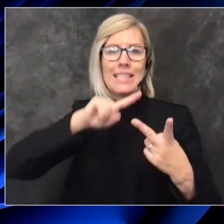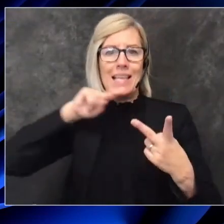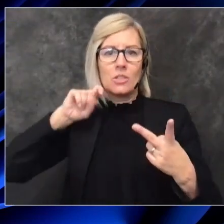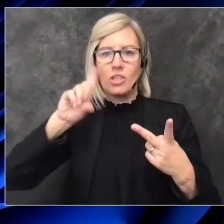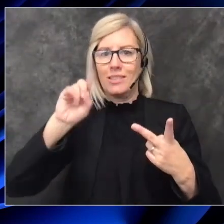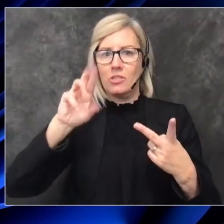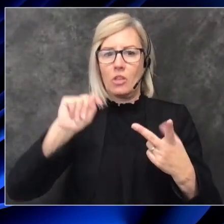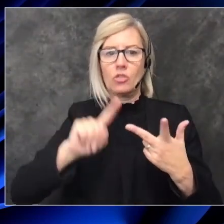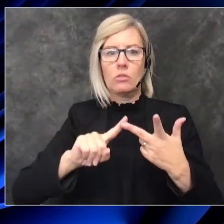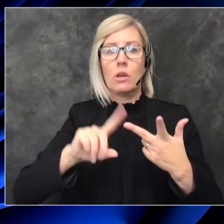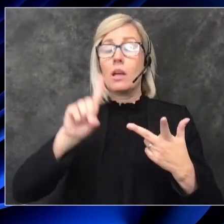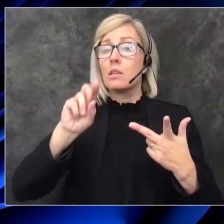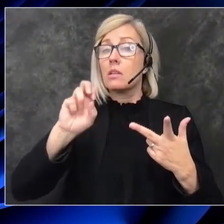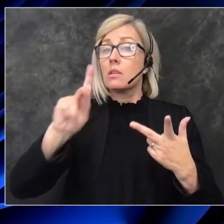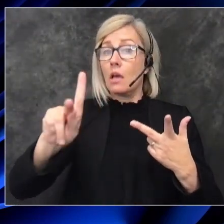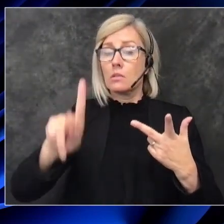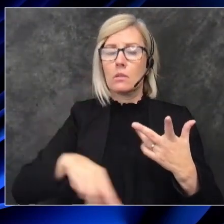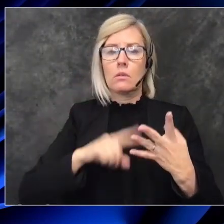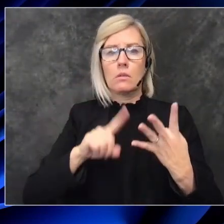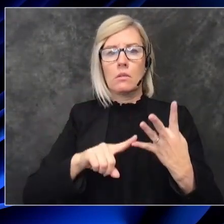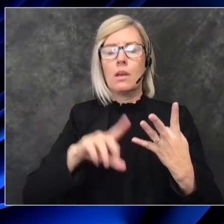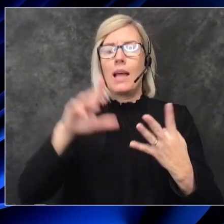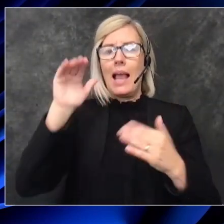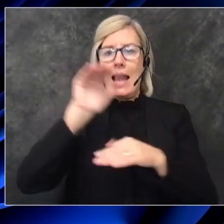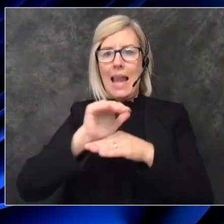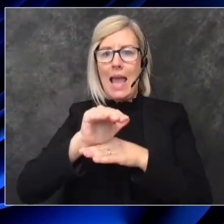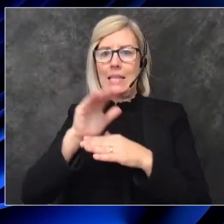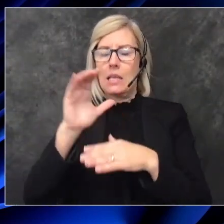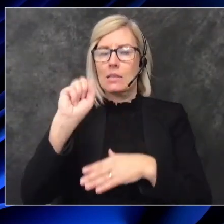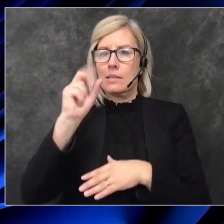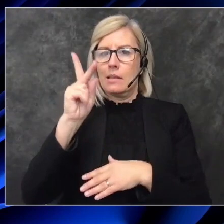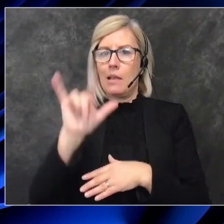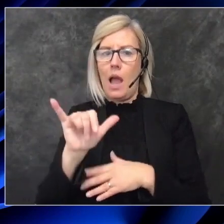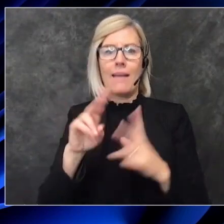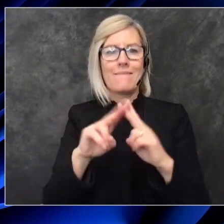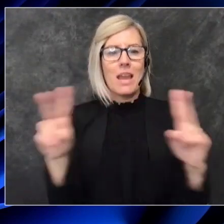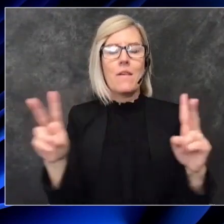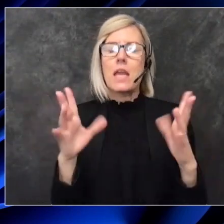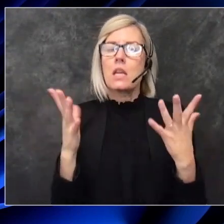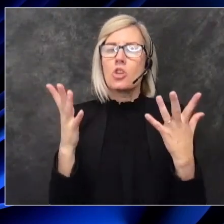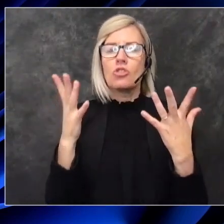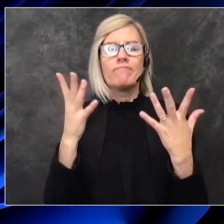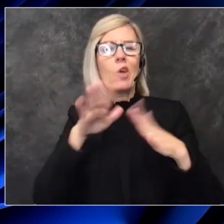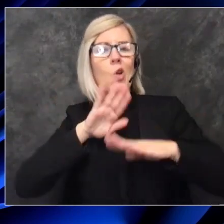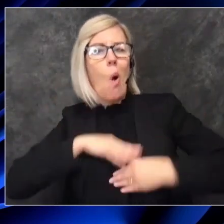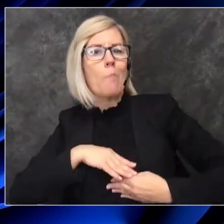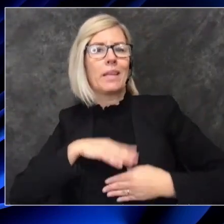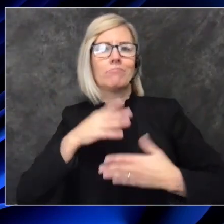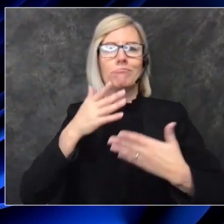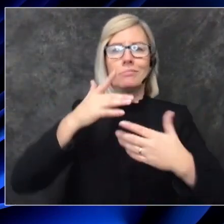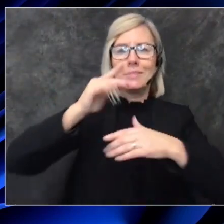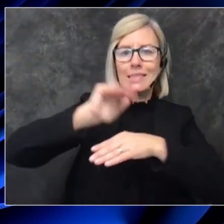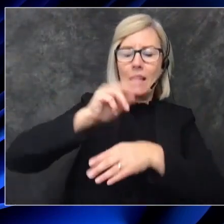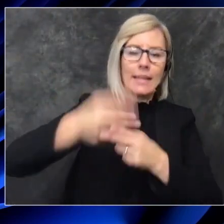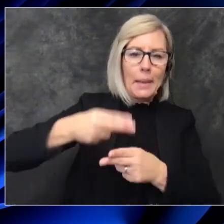other one is called night sky again, these very calming names. And if we select one in the combo